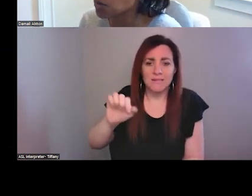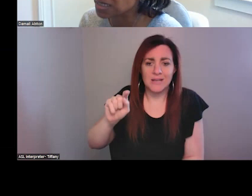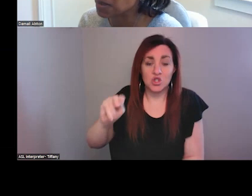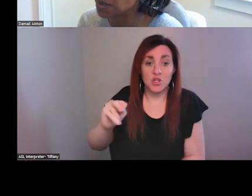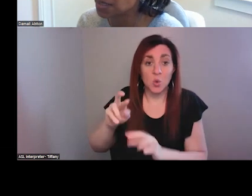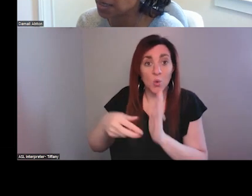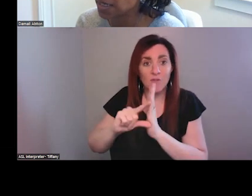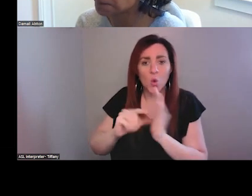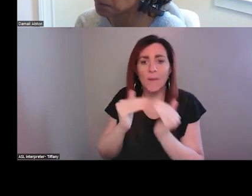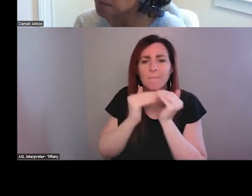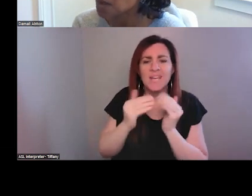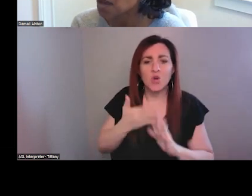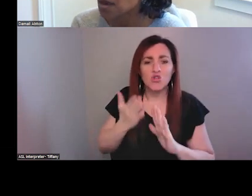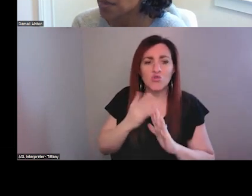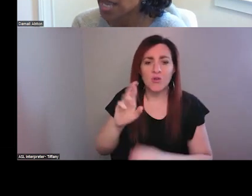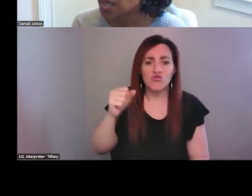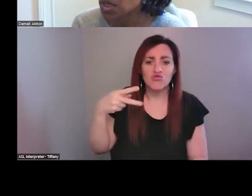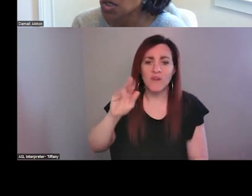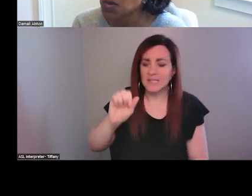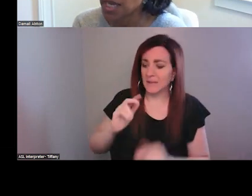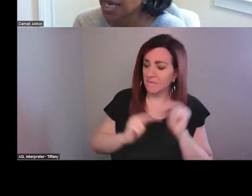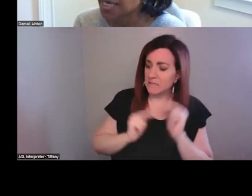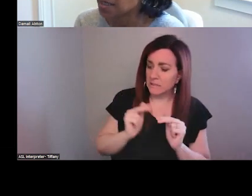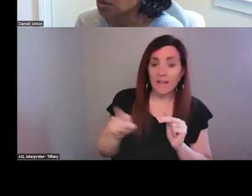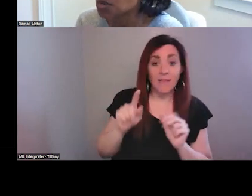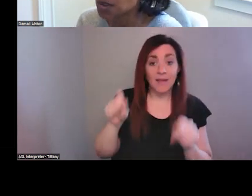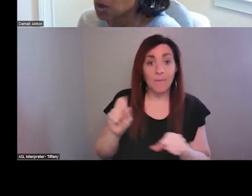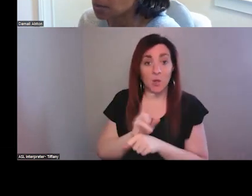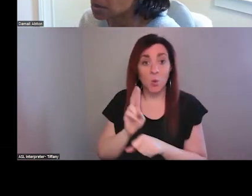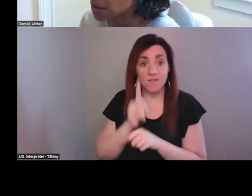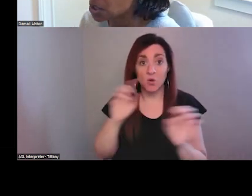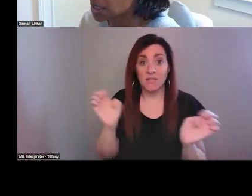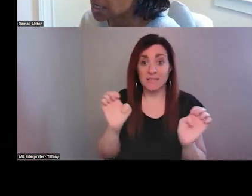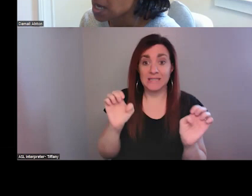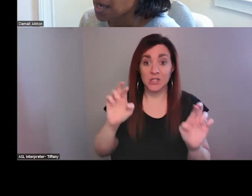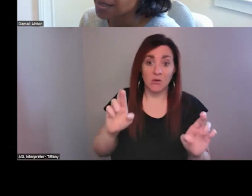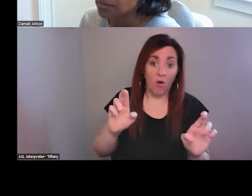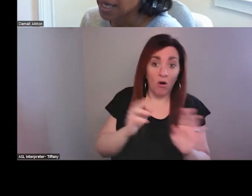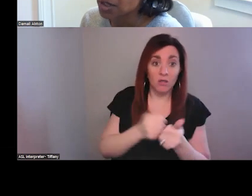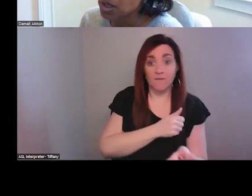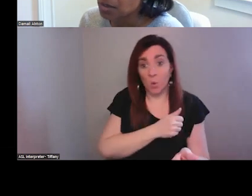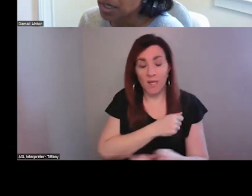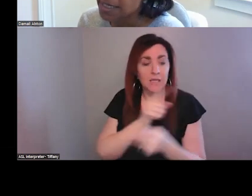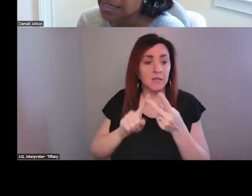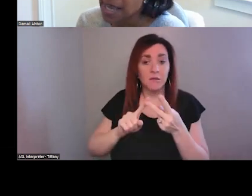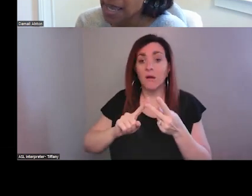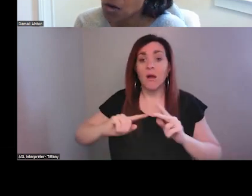RESPITE FACILITY. IT CAN BE USED FOR ER, UNPLANNED OR PLANNED STAY,